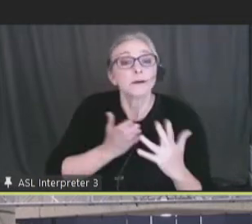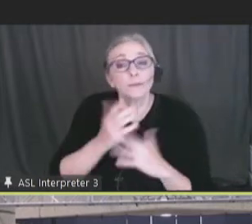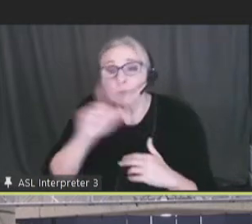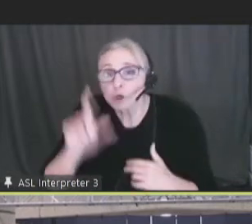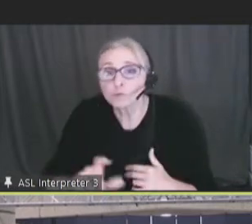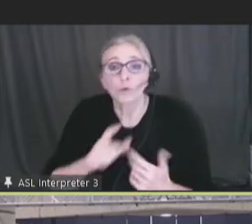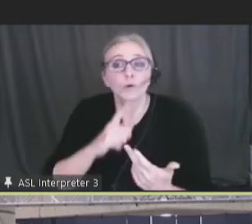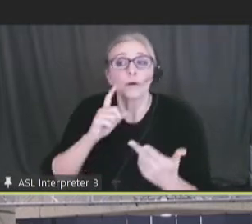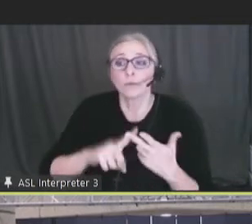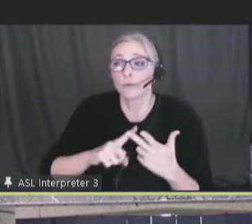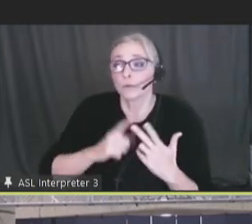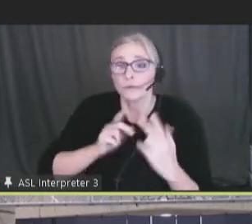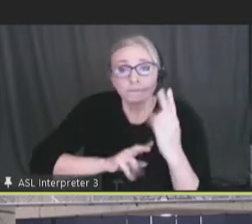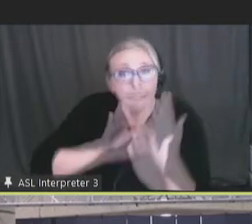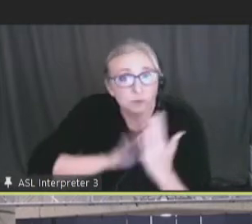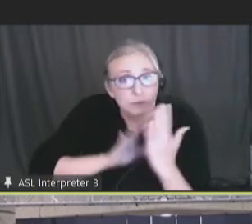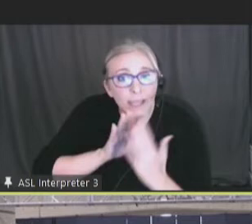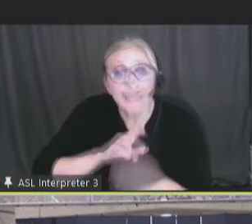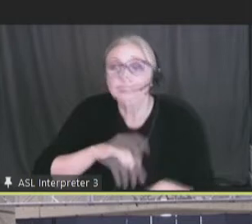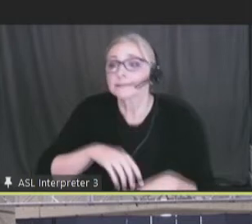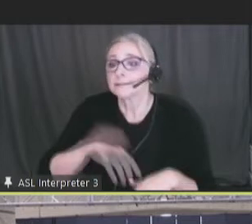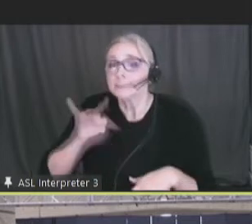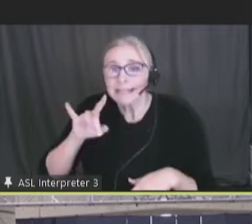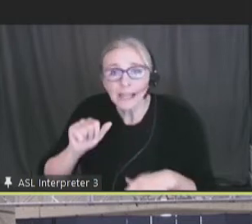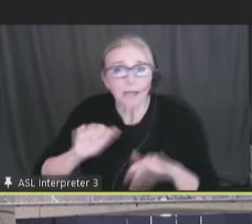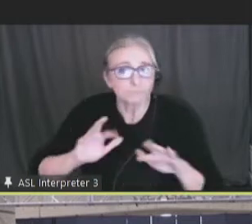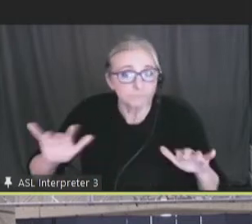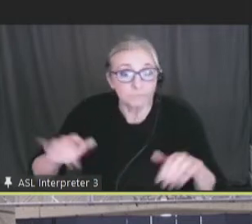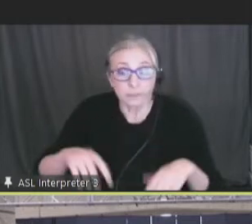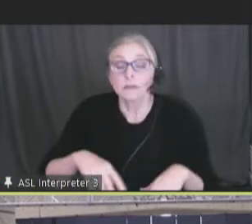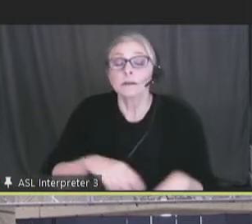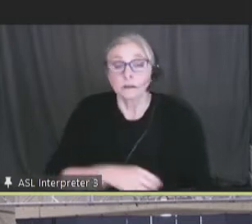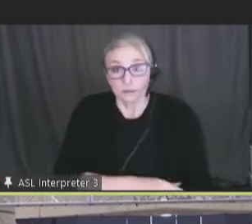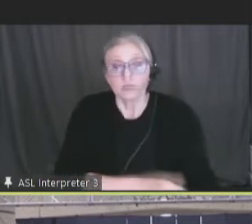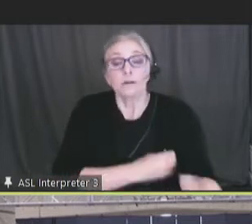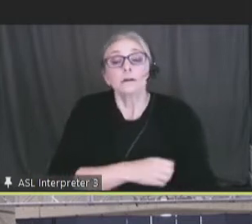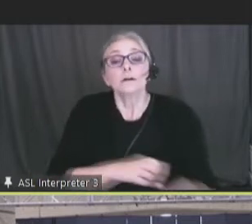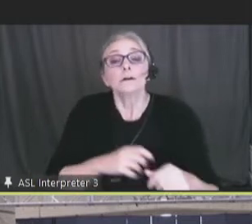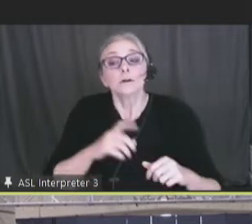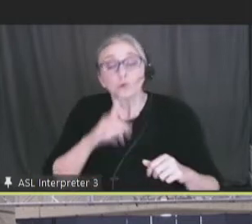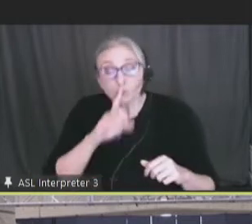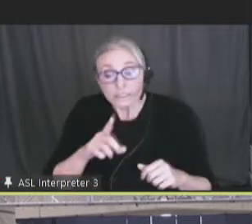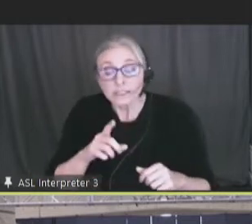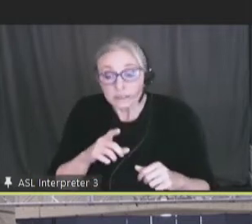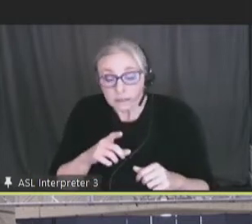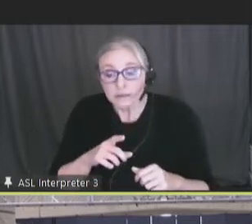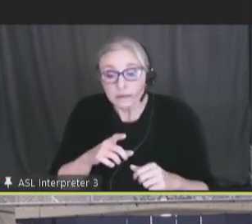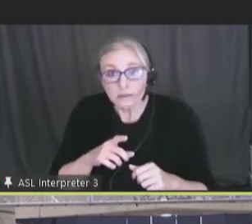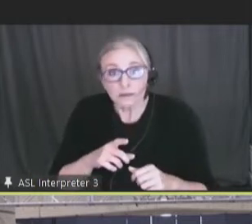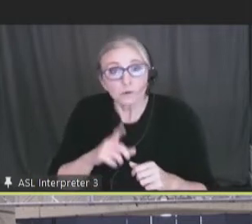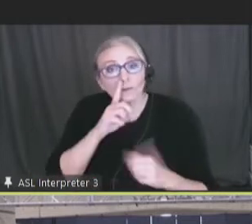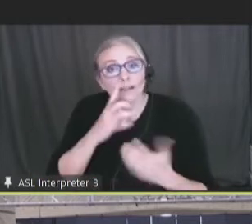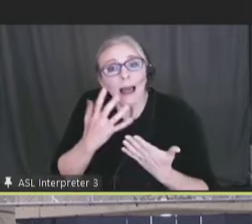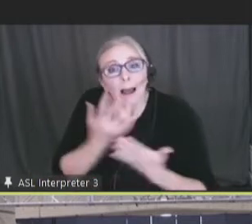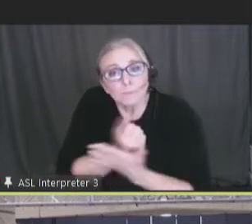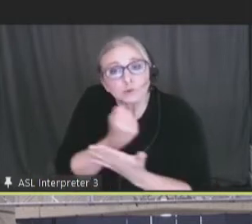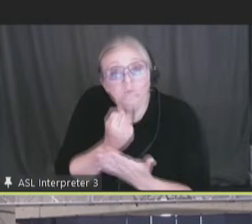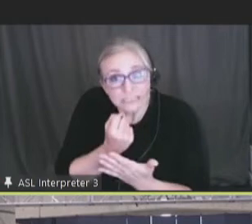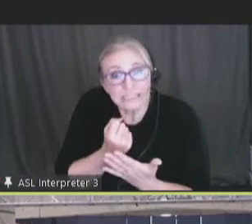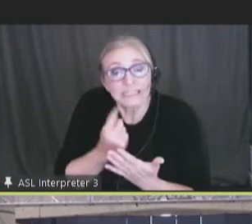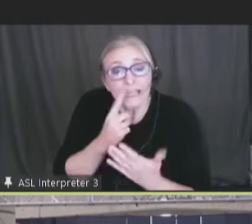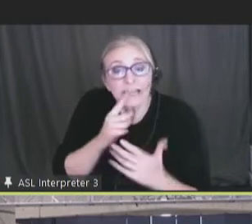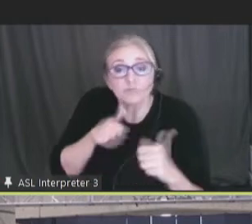media, or others. And certainly, highlight some opportunities and challenges for us going